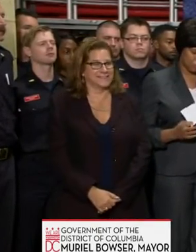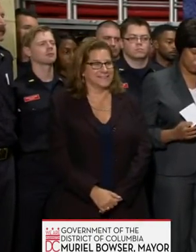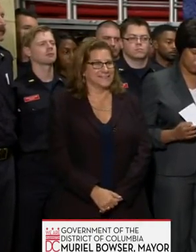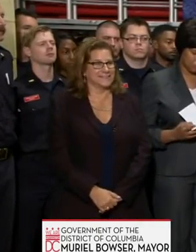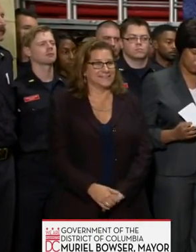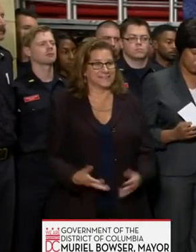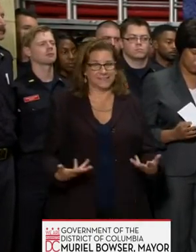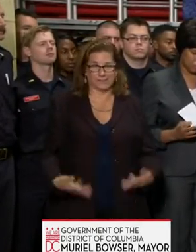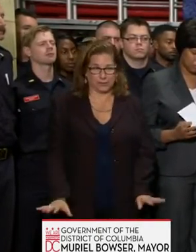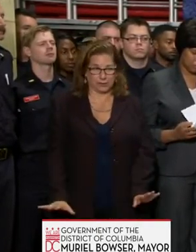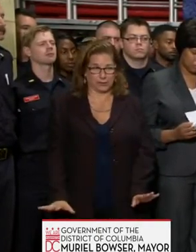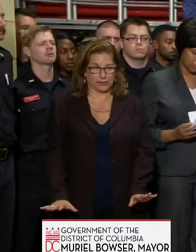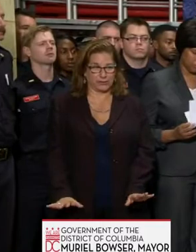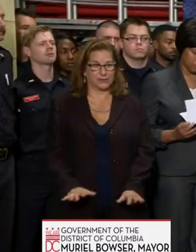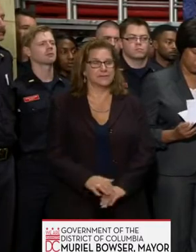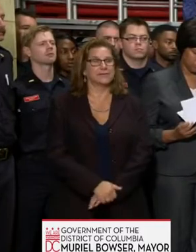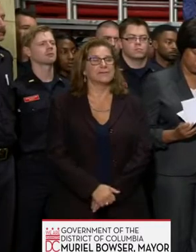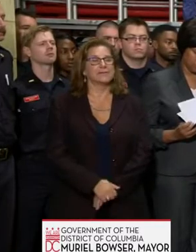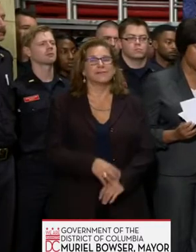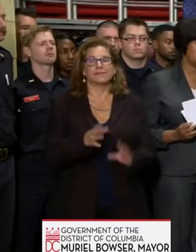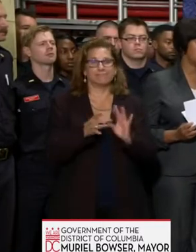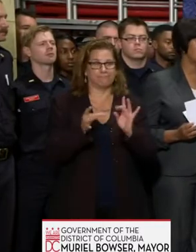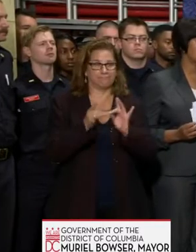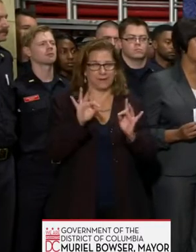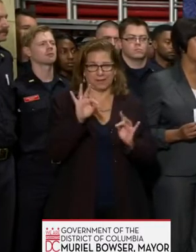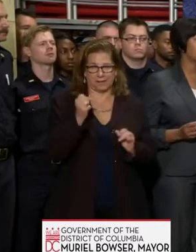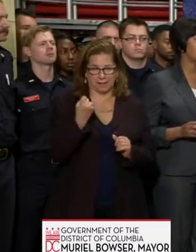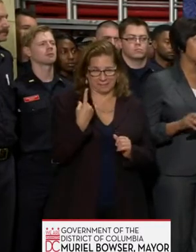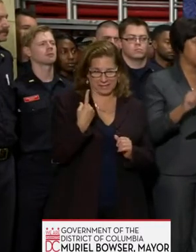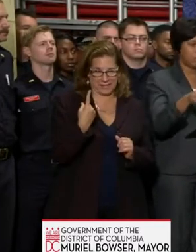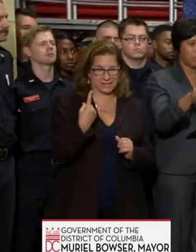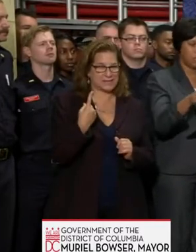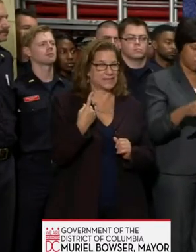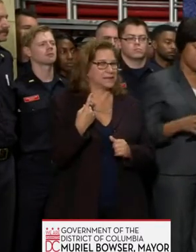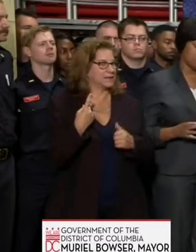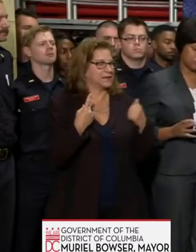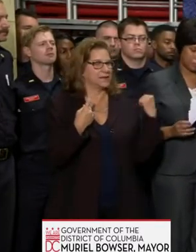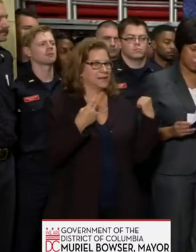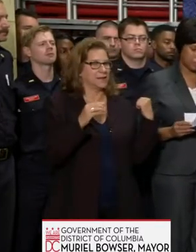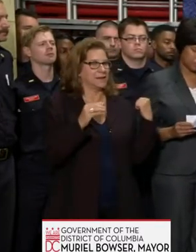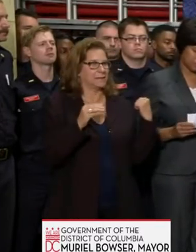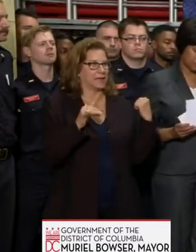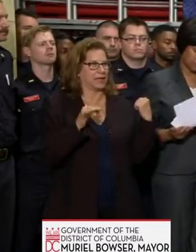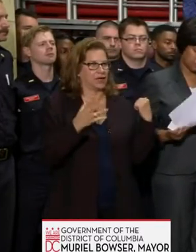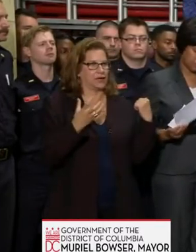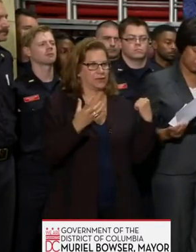MAYOR IS GOING TO STEP OUTSIDE. WE'RE GOING TO STAY RIGHT HERE